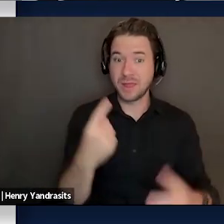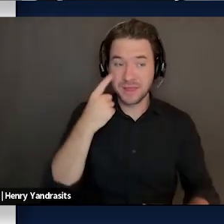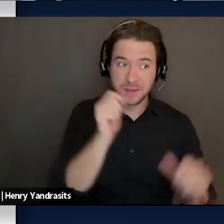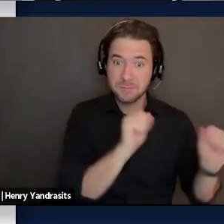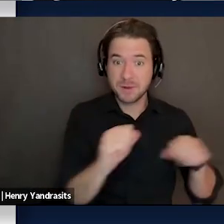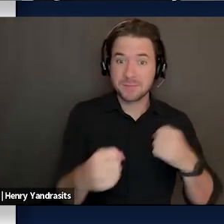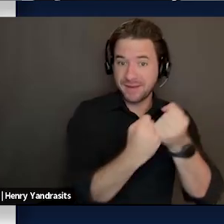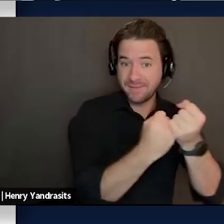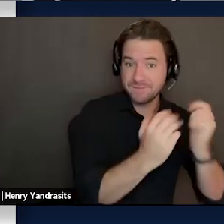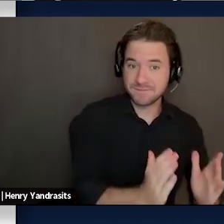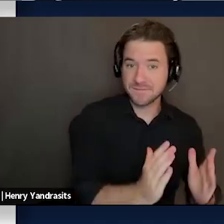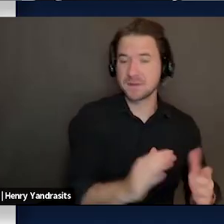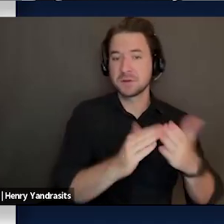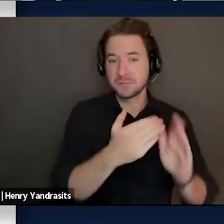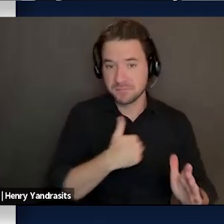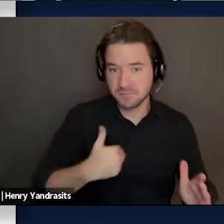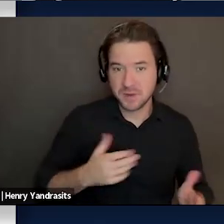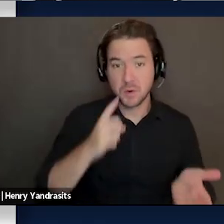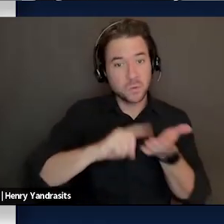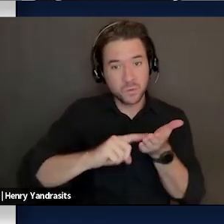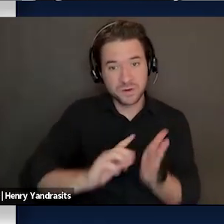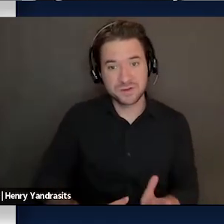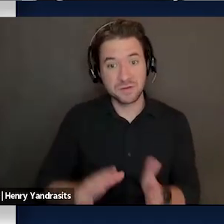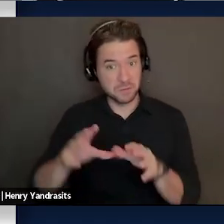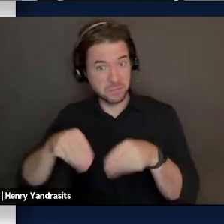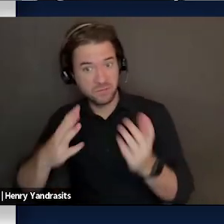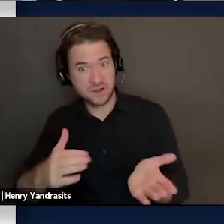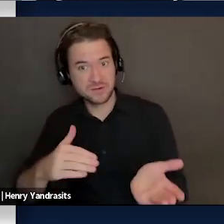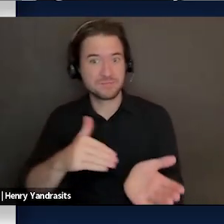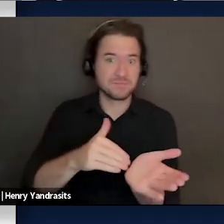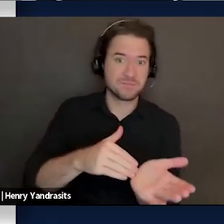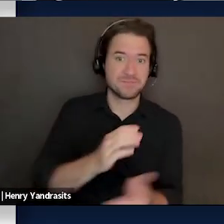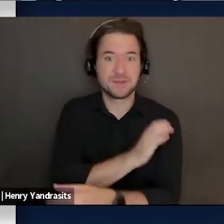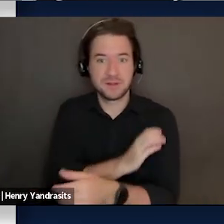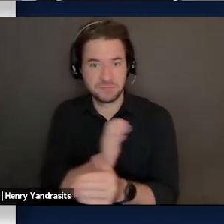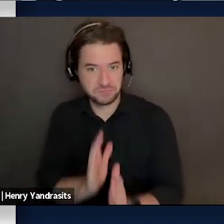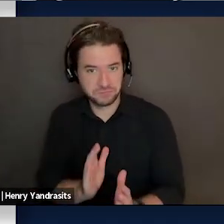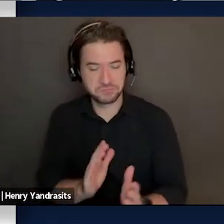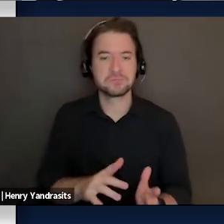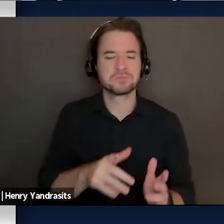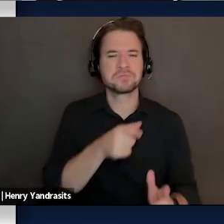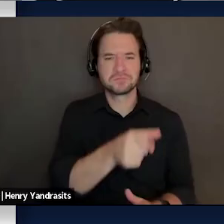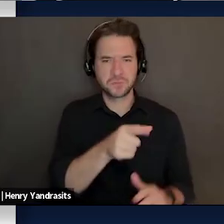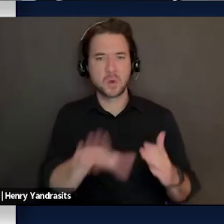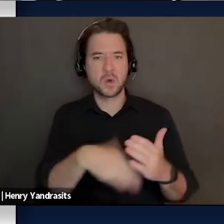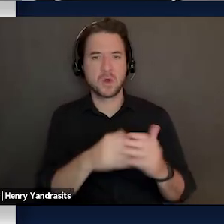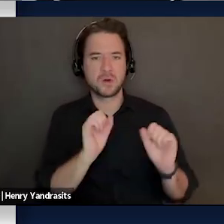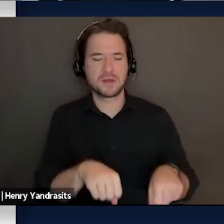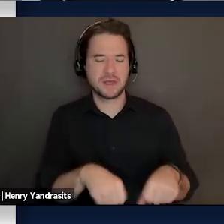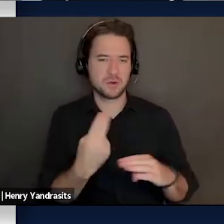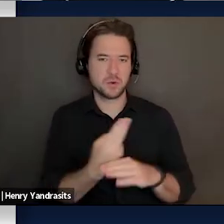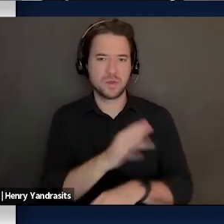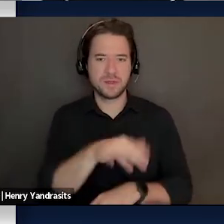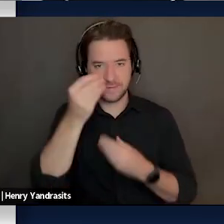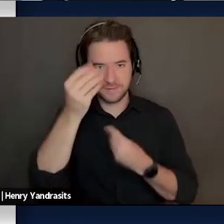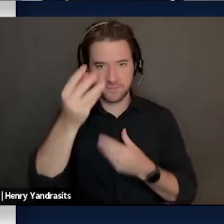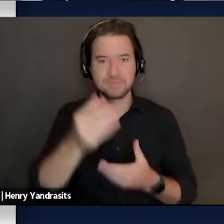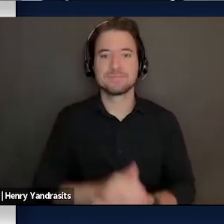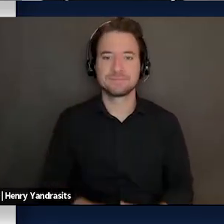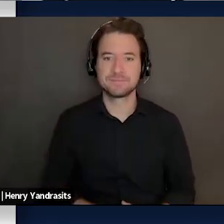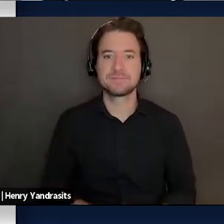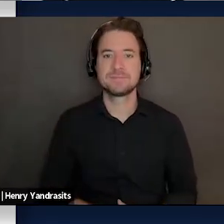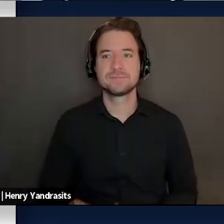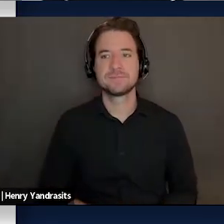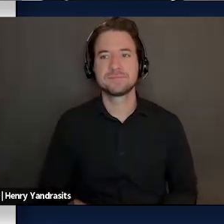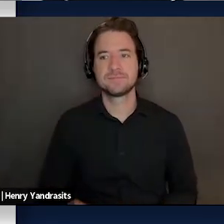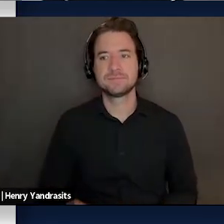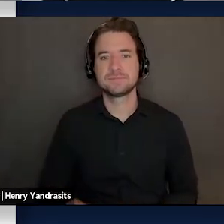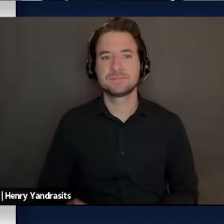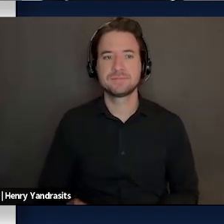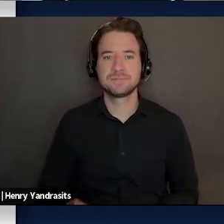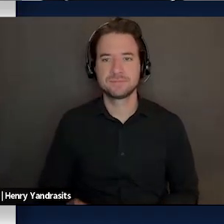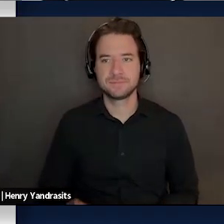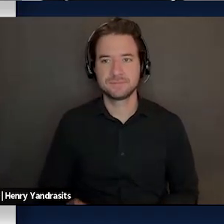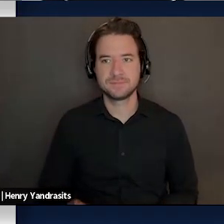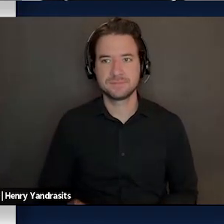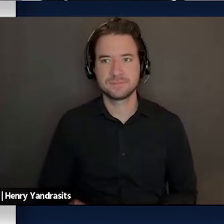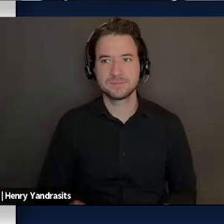Community members, researchers, and providers, so that the information is usable and valuable to all.